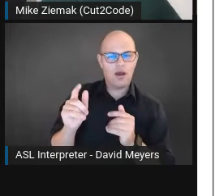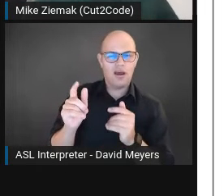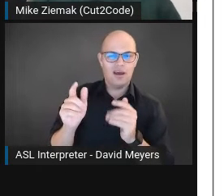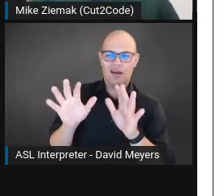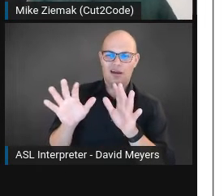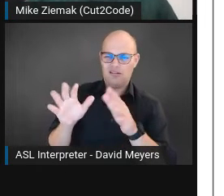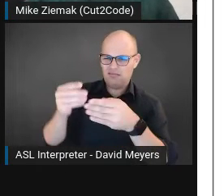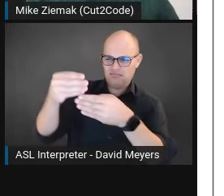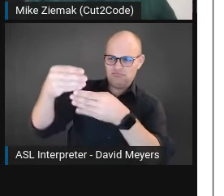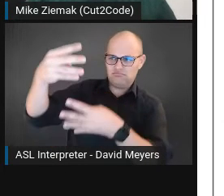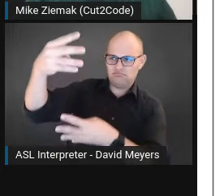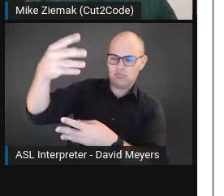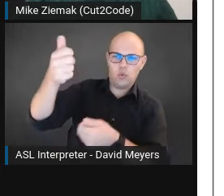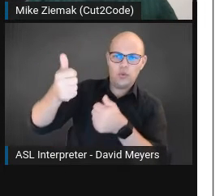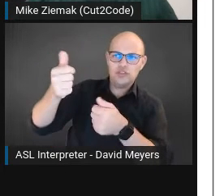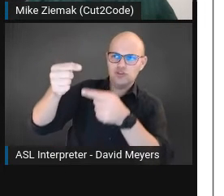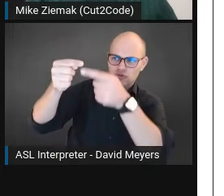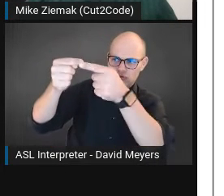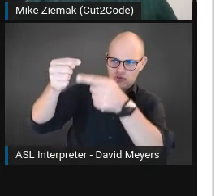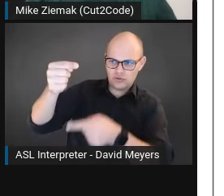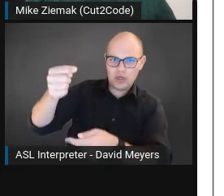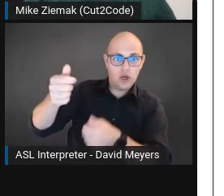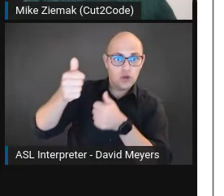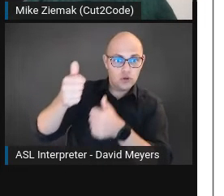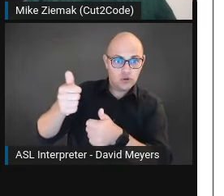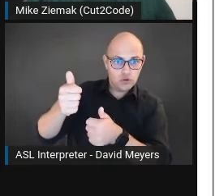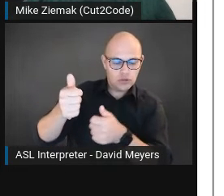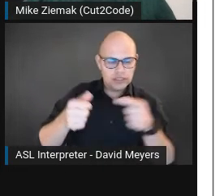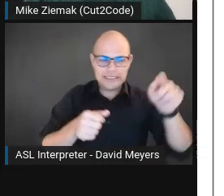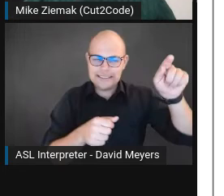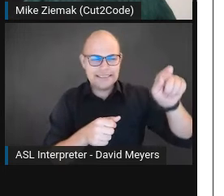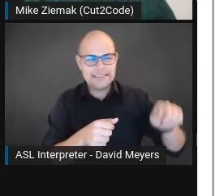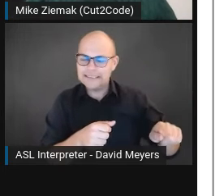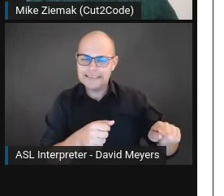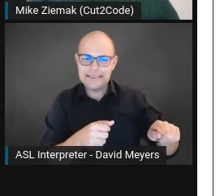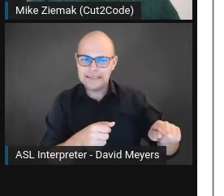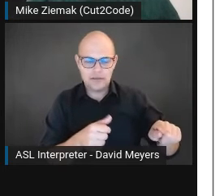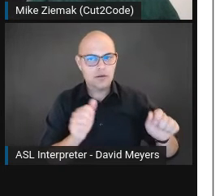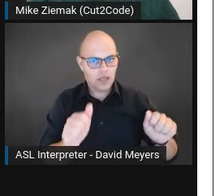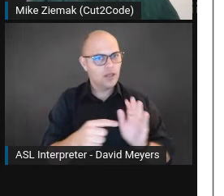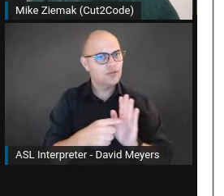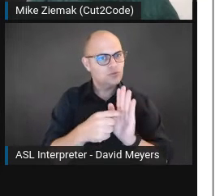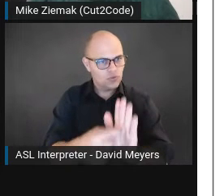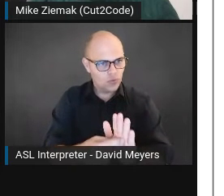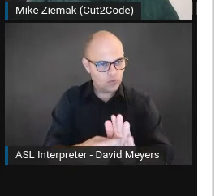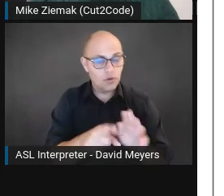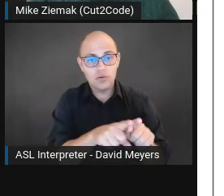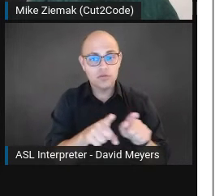and what font families are not recommended and take care of the color contrast.